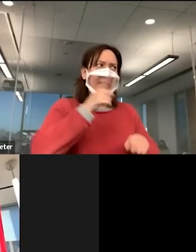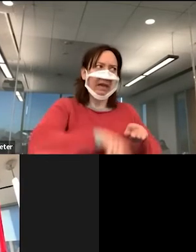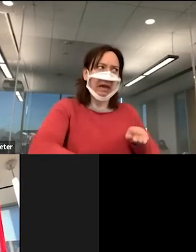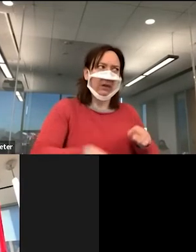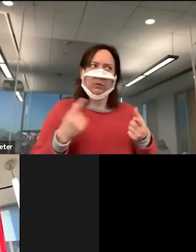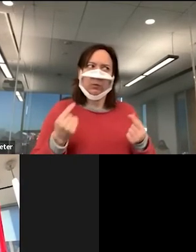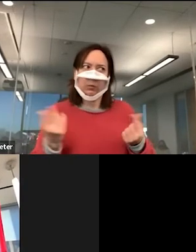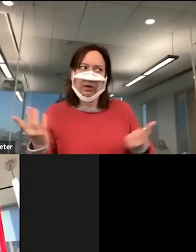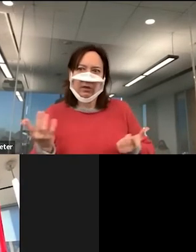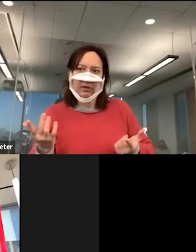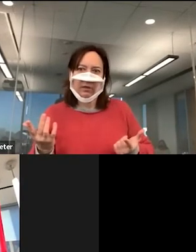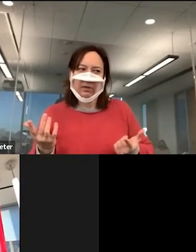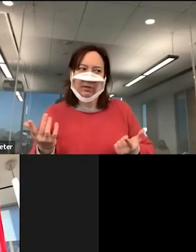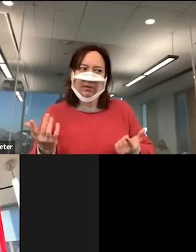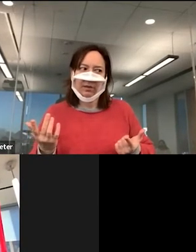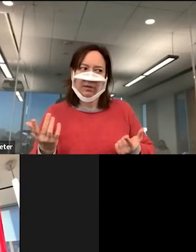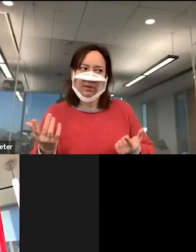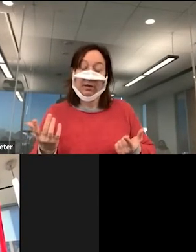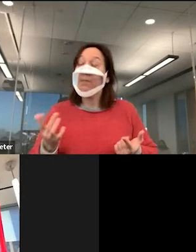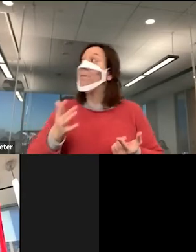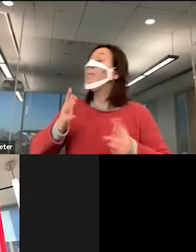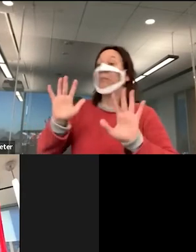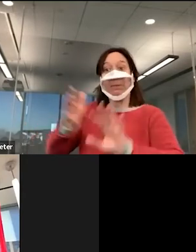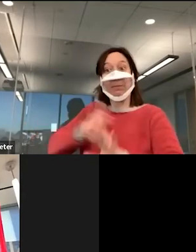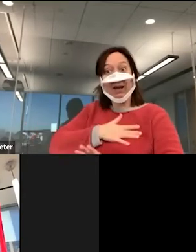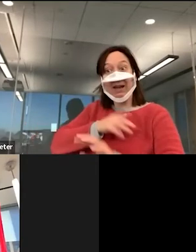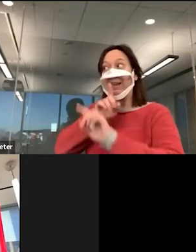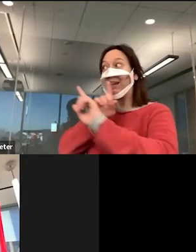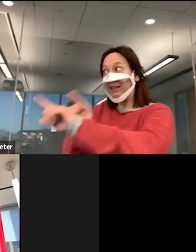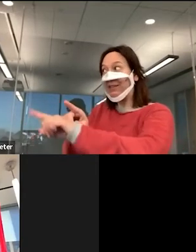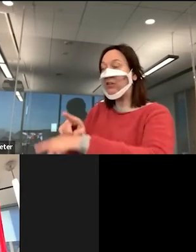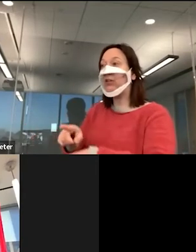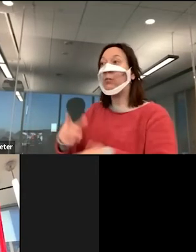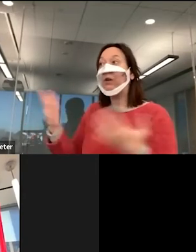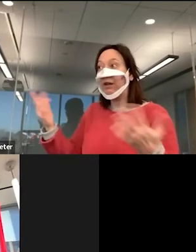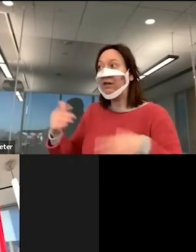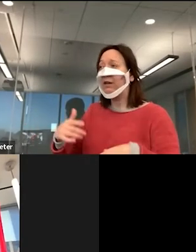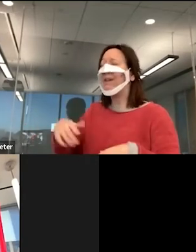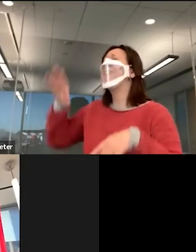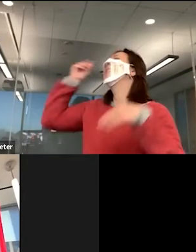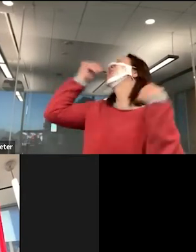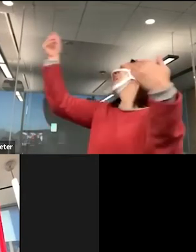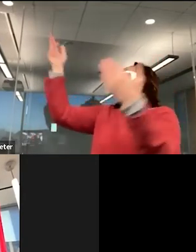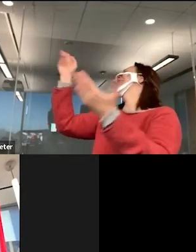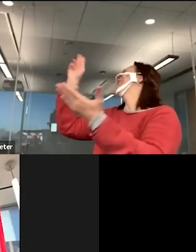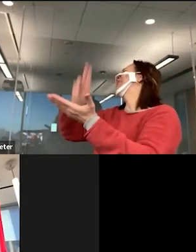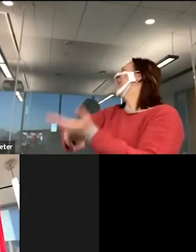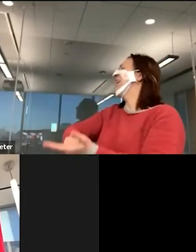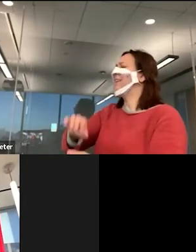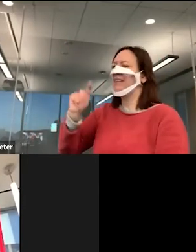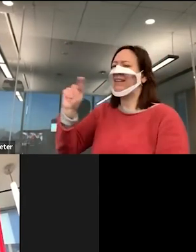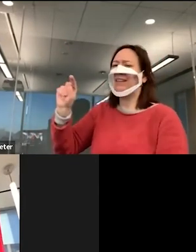i wanted to say my answer would have been just sign it we'll deal with that later but